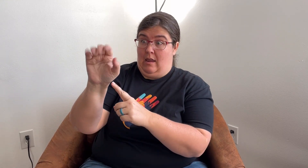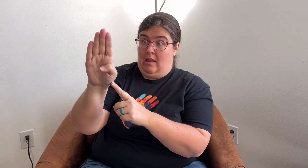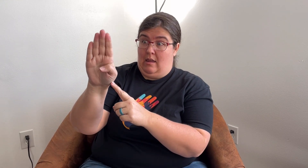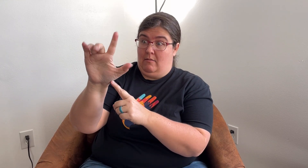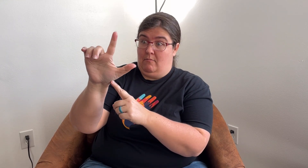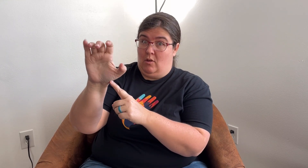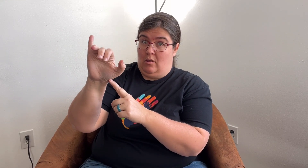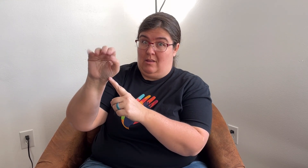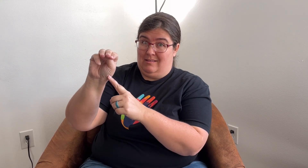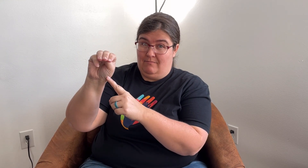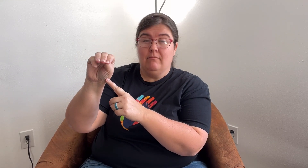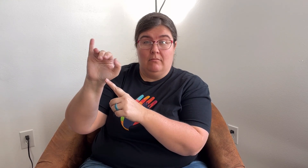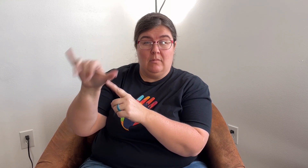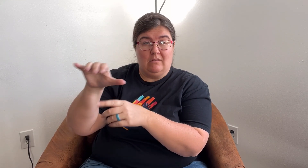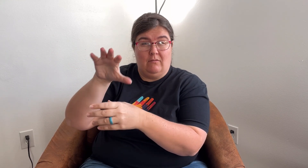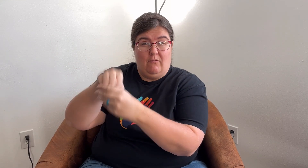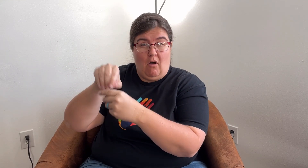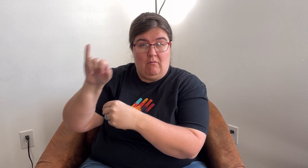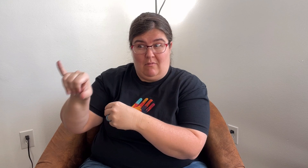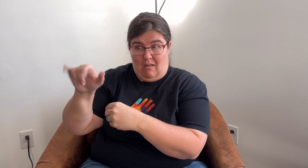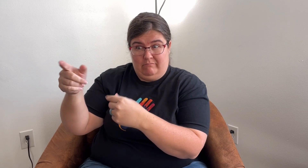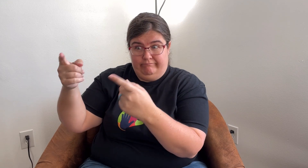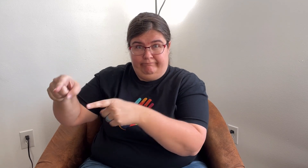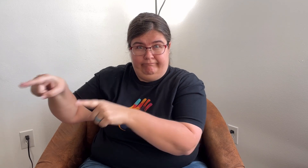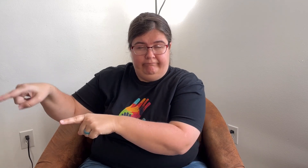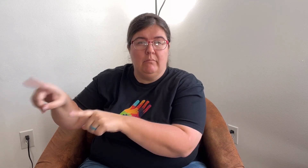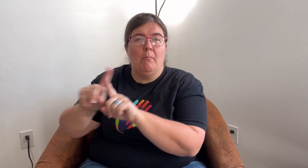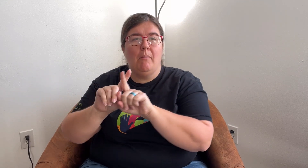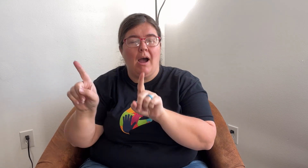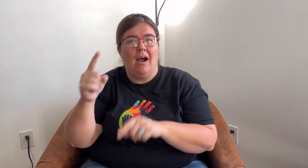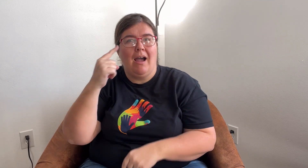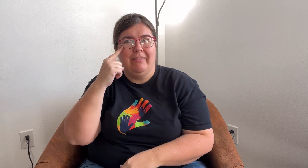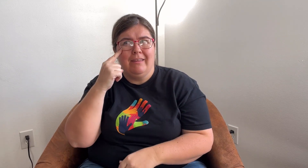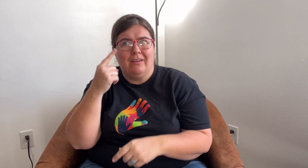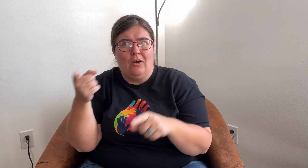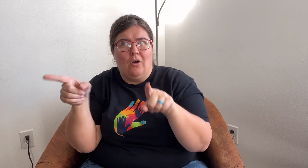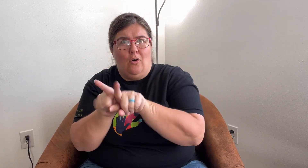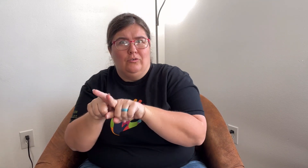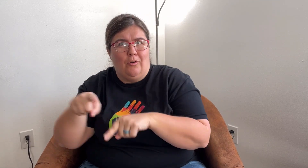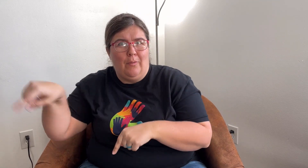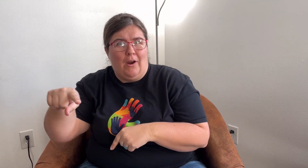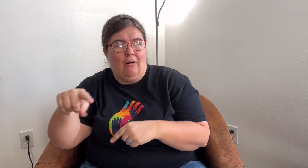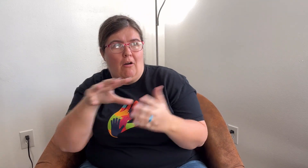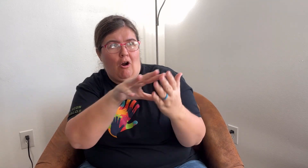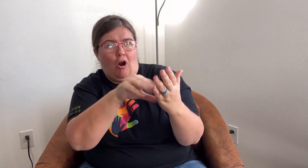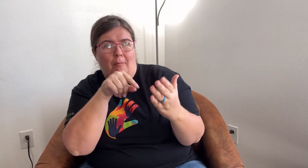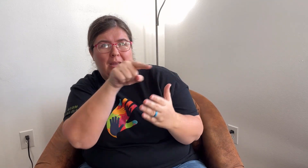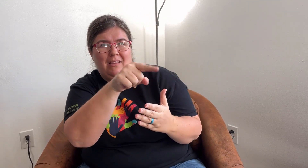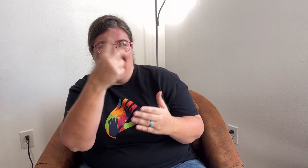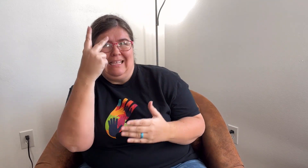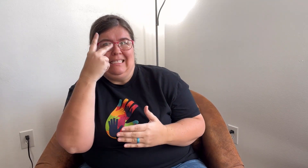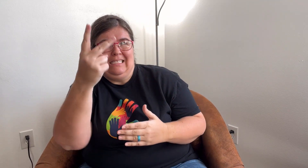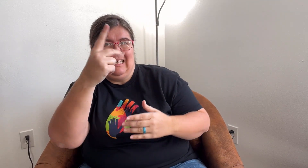So, yes, ableism is involved in that behavior, sure, but I think that they're also aping